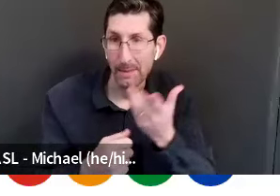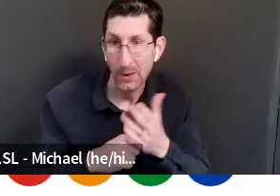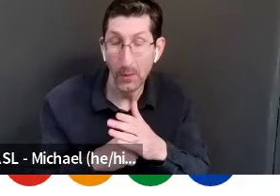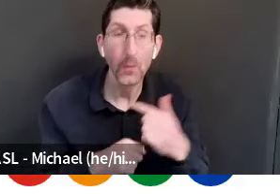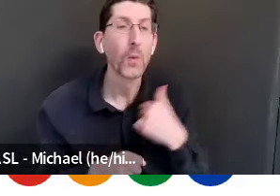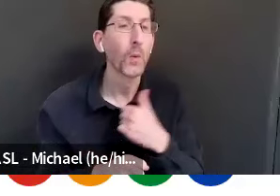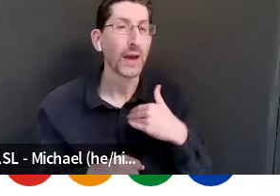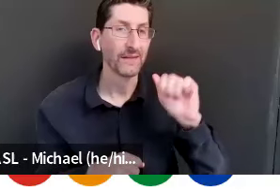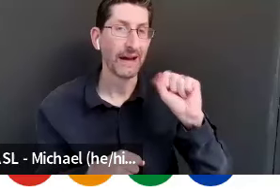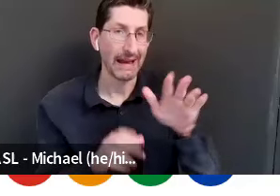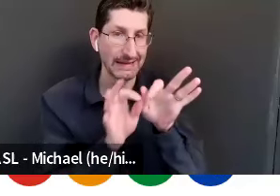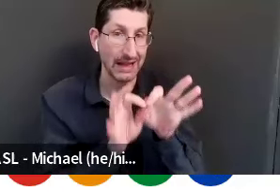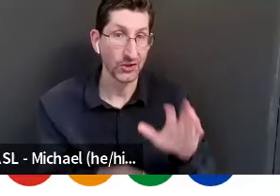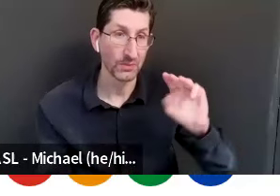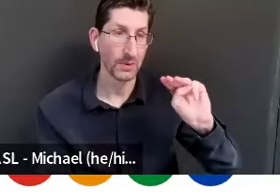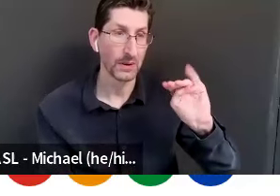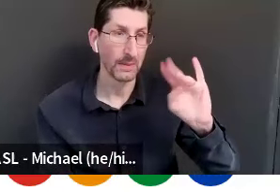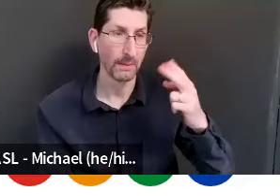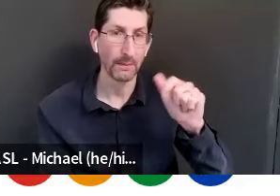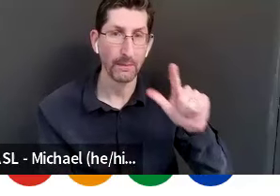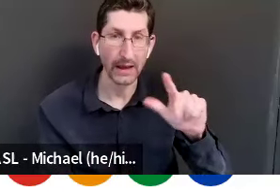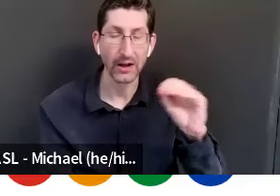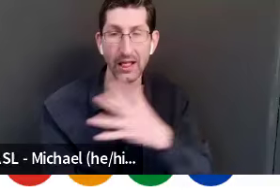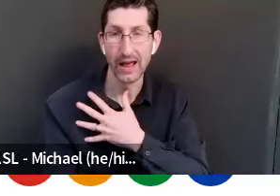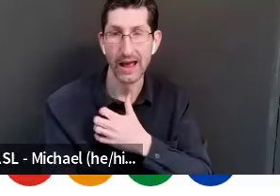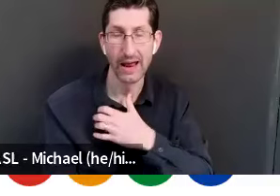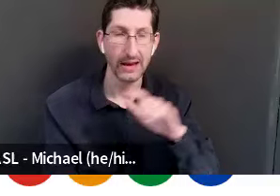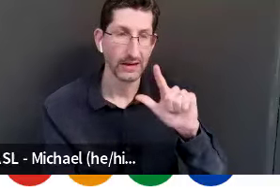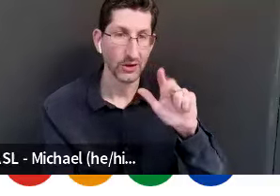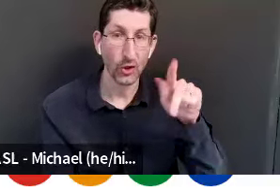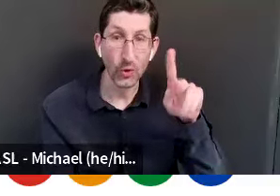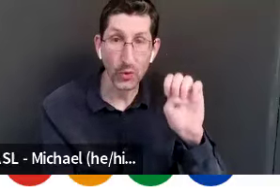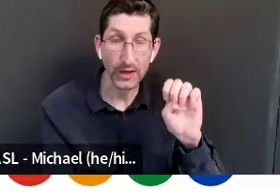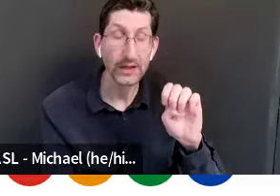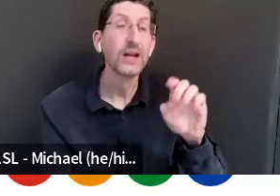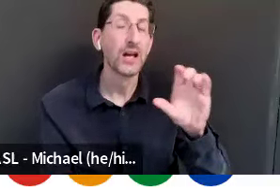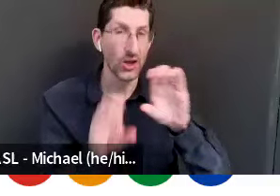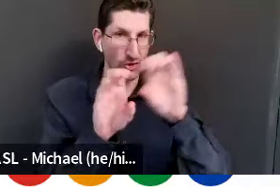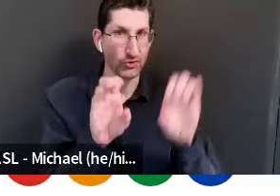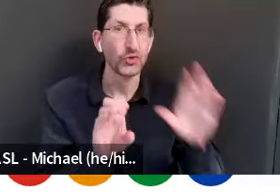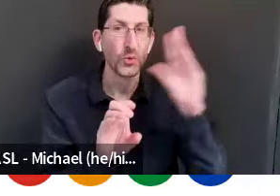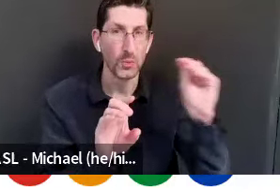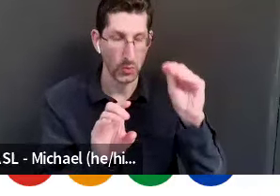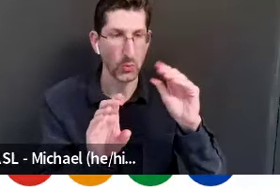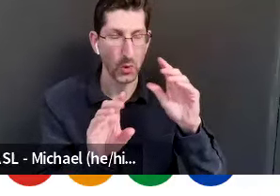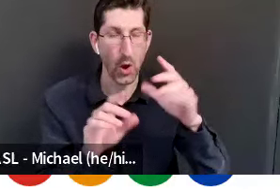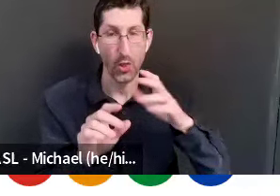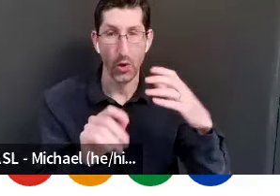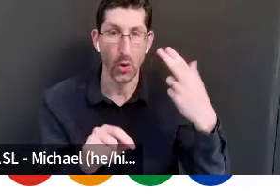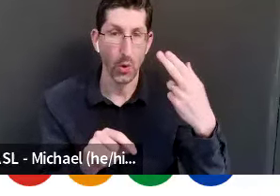ANY QUESTIONS, LET US KNOW. NEXT SLIDE. OUR ASL INTERPRETERS TUESDAY ARE MICHAEL AND LUKE.